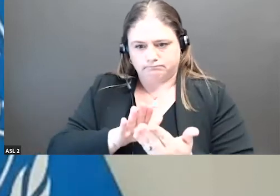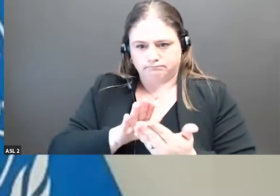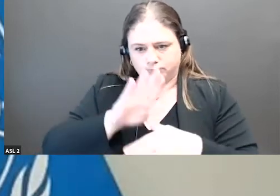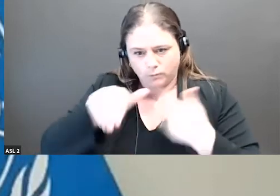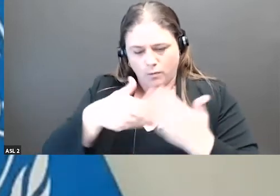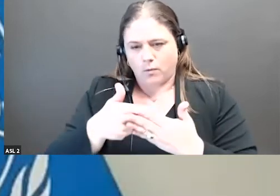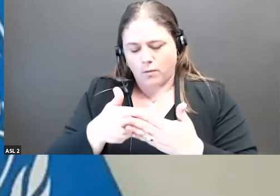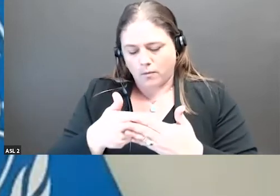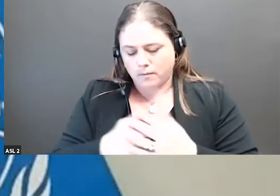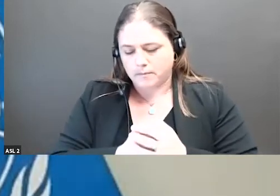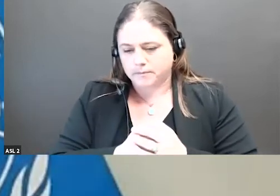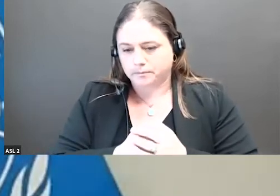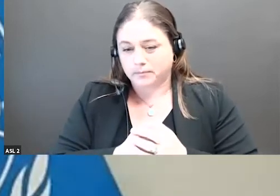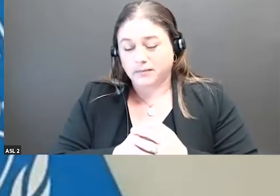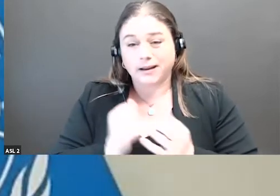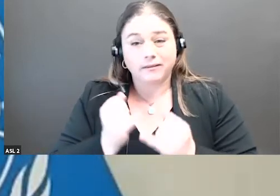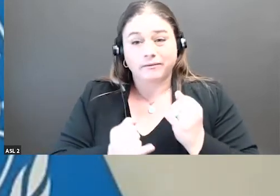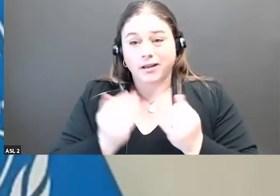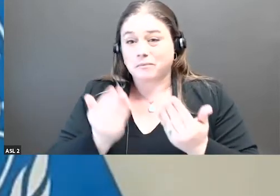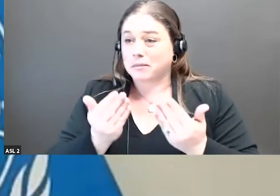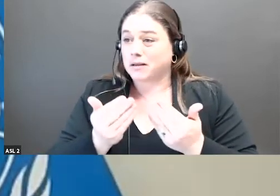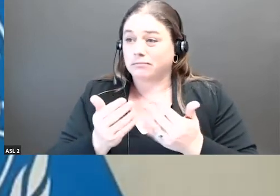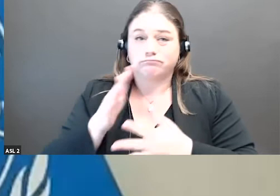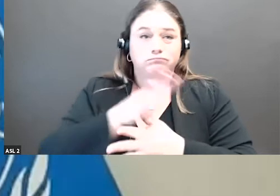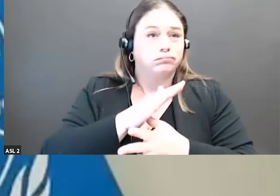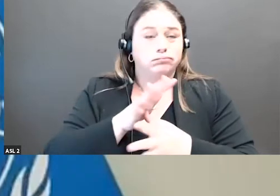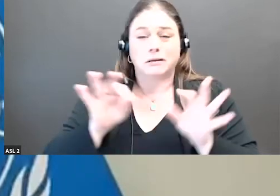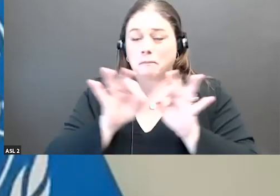And finally, and perhaps most important, and I know I don't have to tell you this because